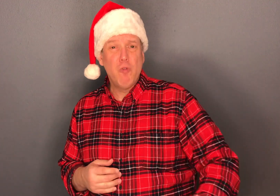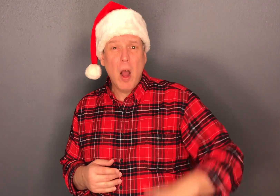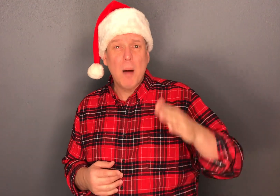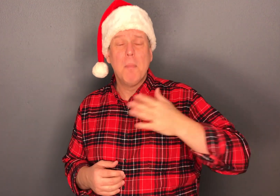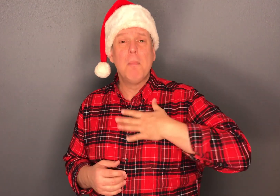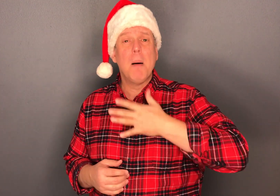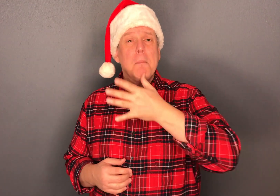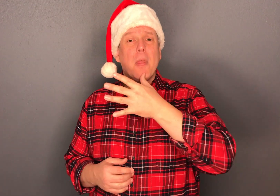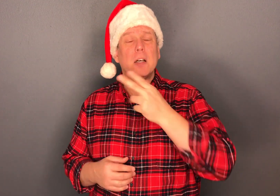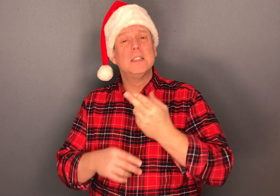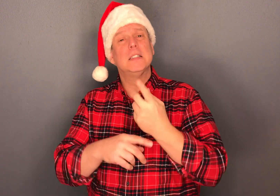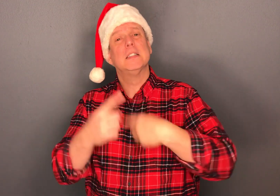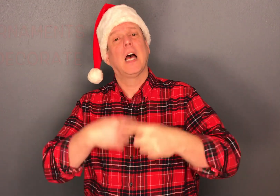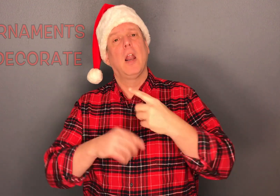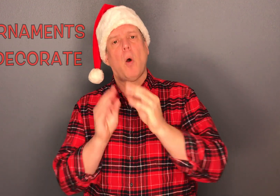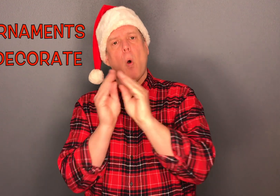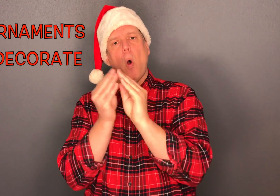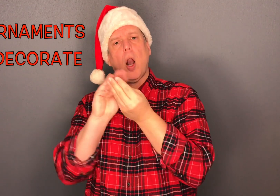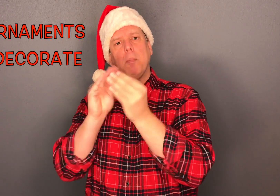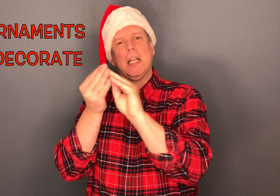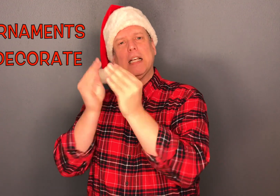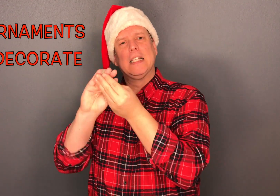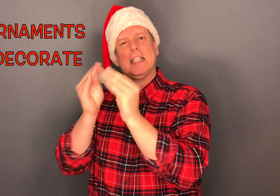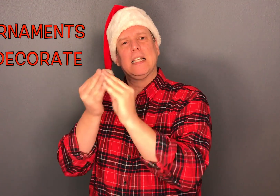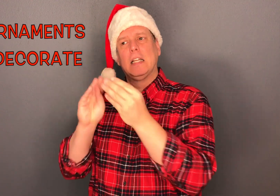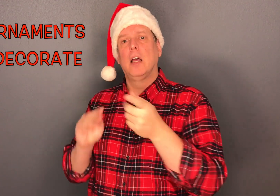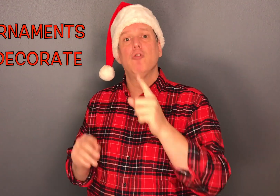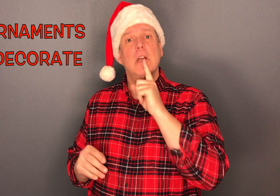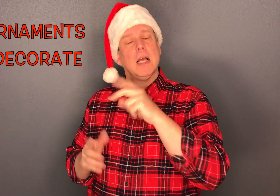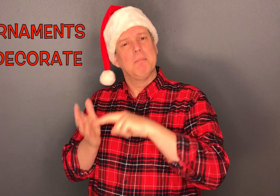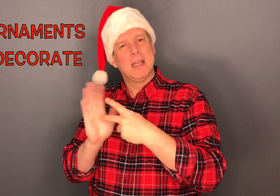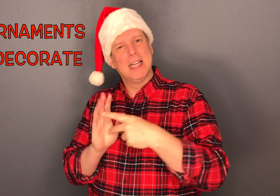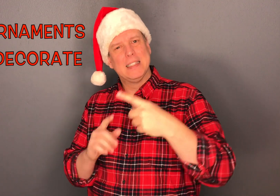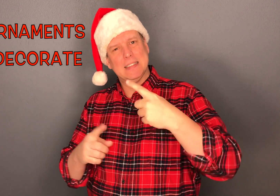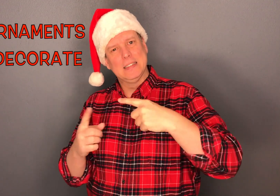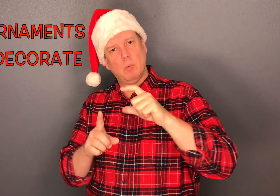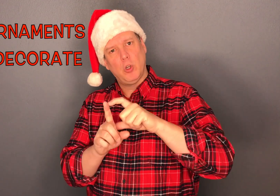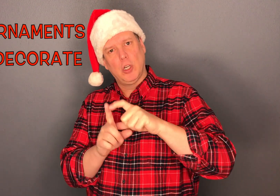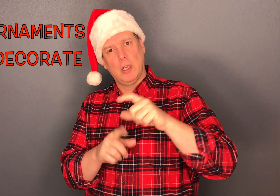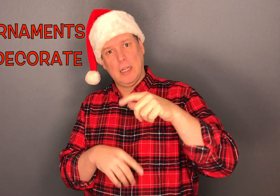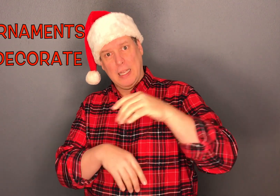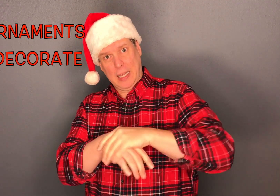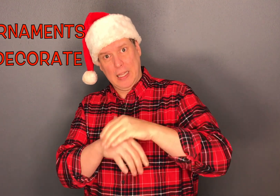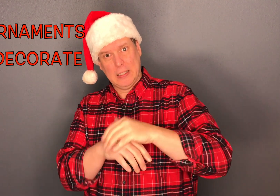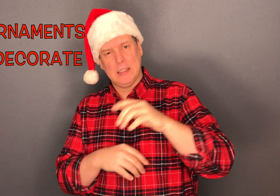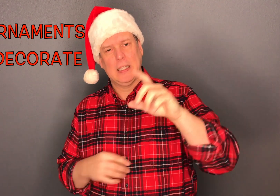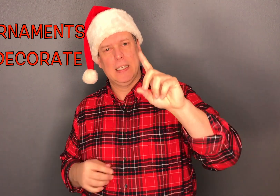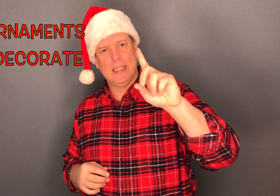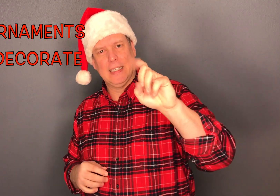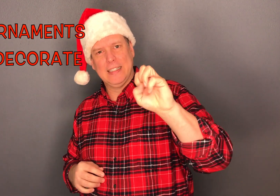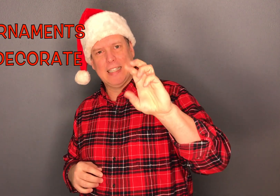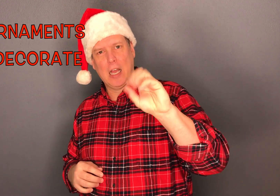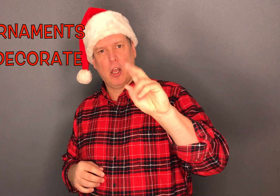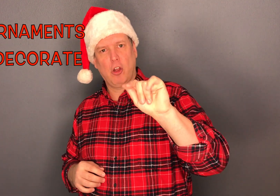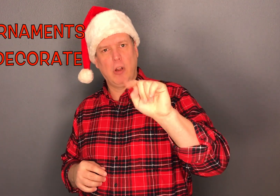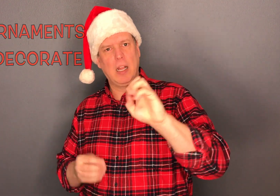it's interesting for me when I grew up we signed ornament and really that's the